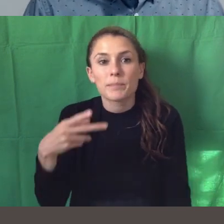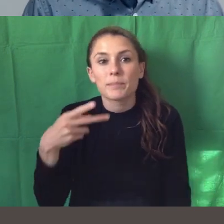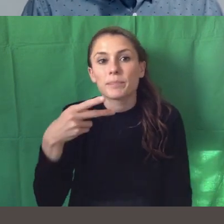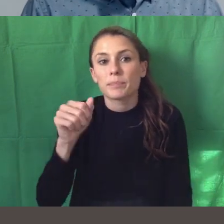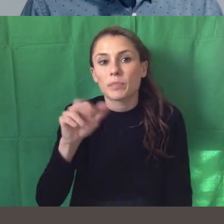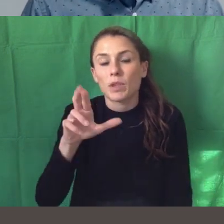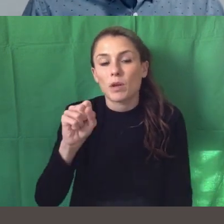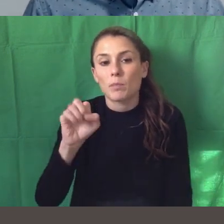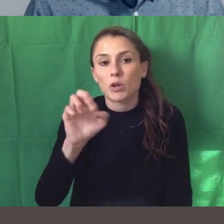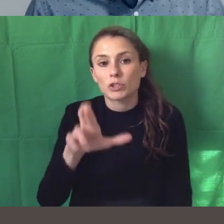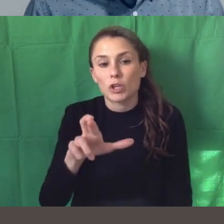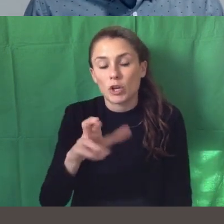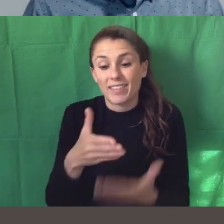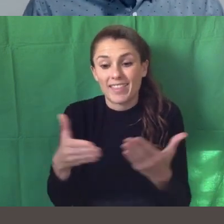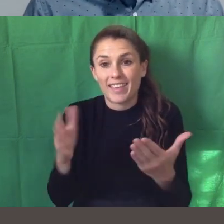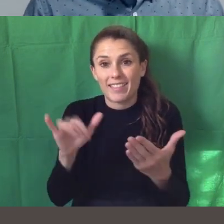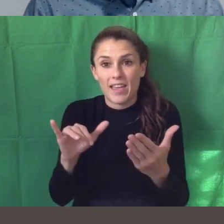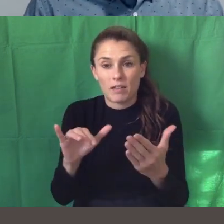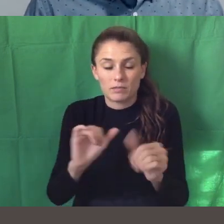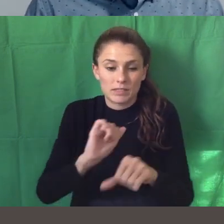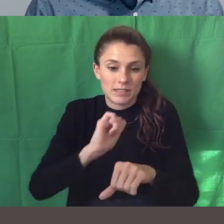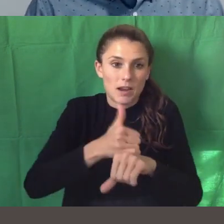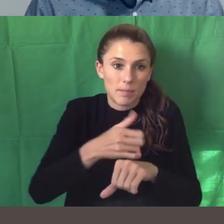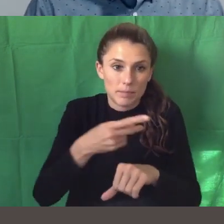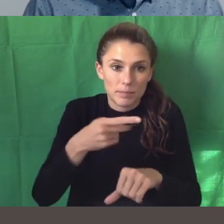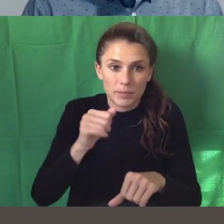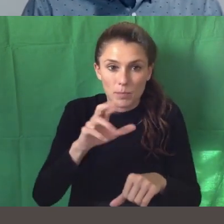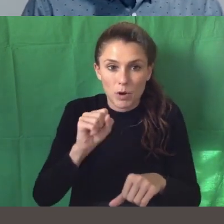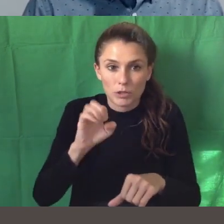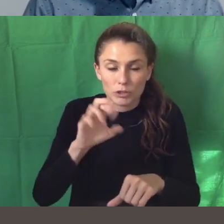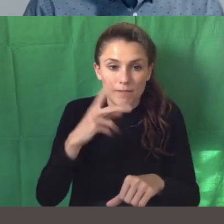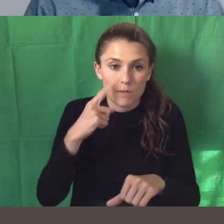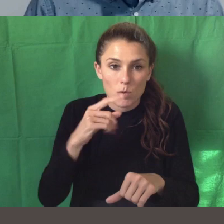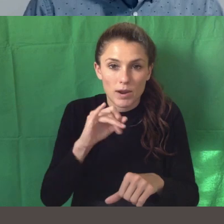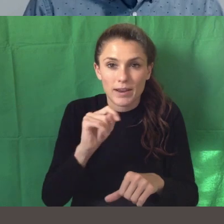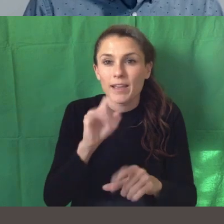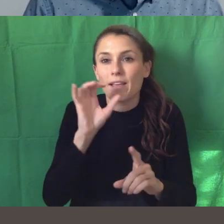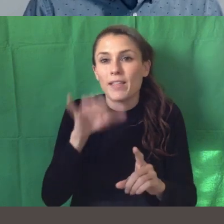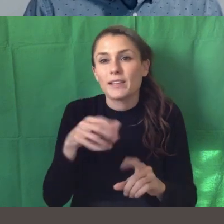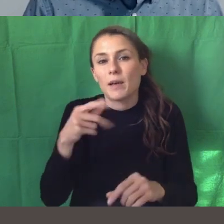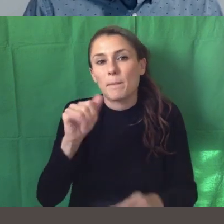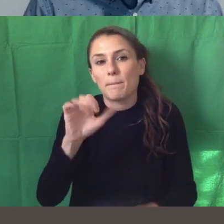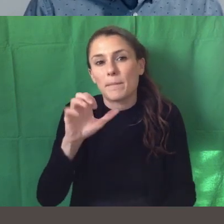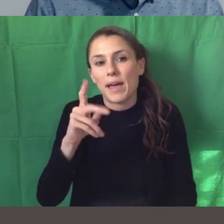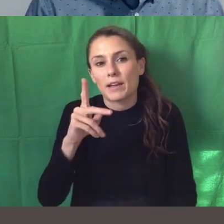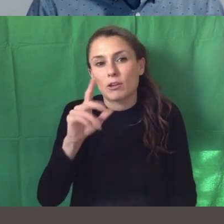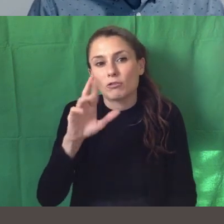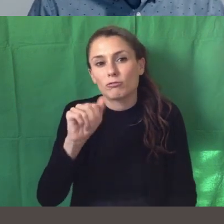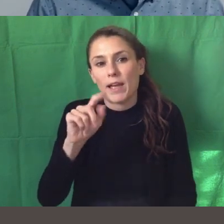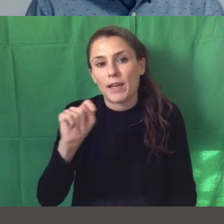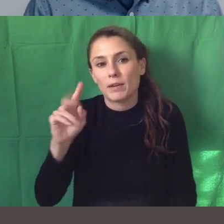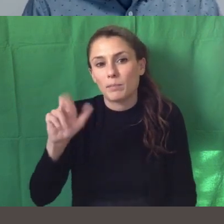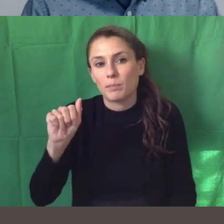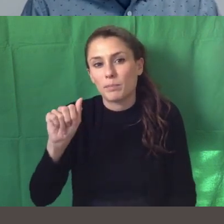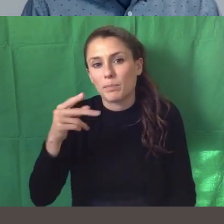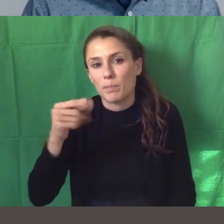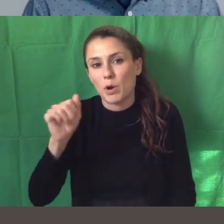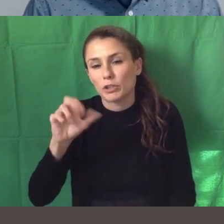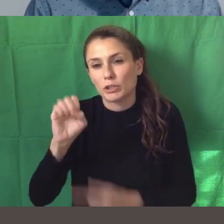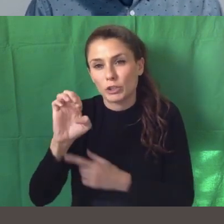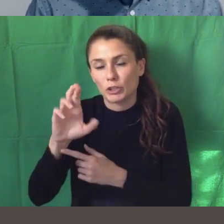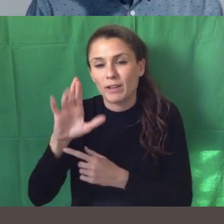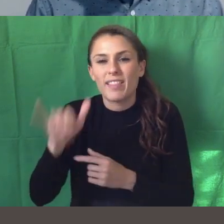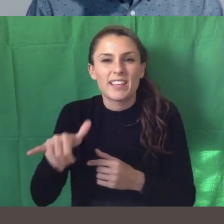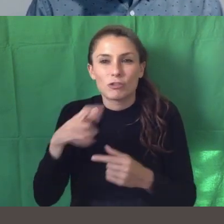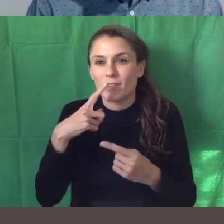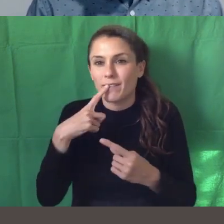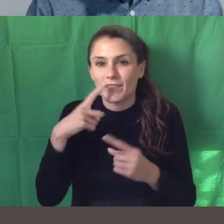And the parser, the thing that implements the grammar for it is a packrat parser, which is just an efficient implementation for PEGs.